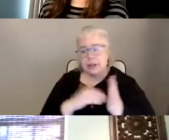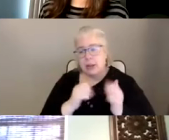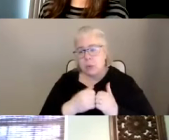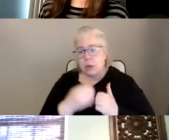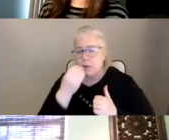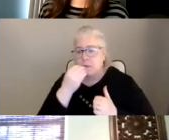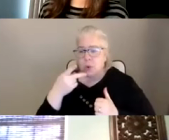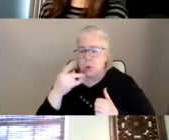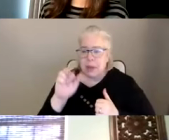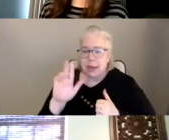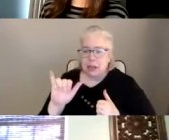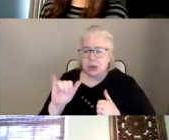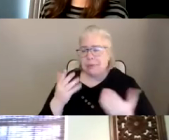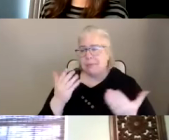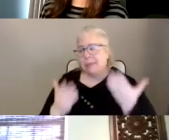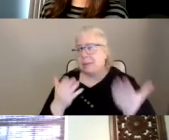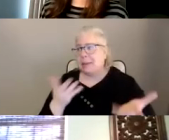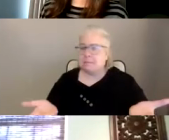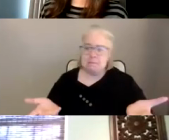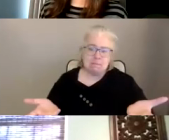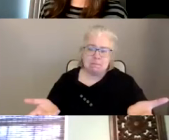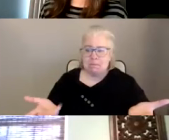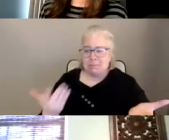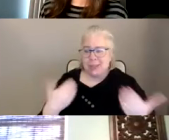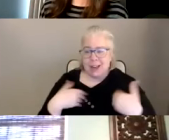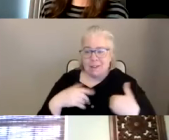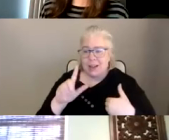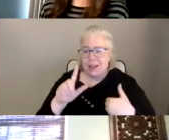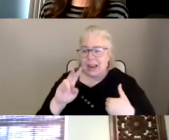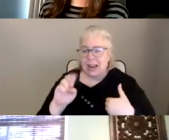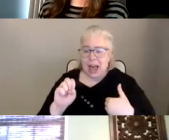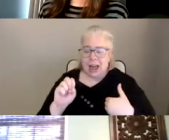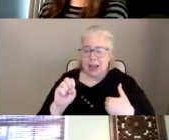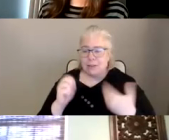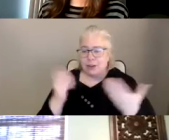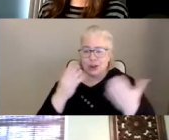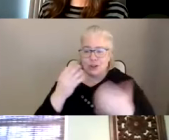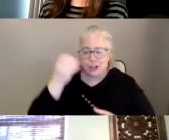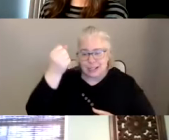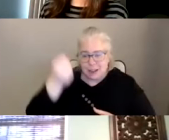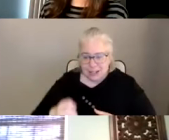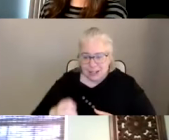maybe they have a live service every single Saturday. And we want to make sure that we have